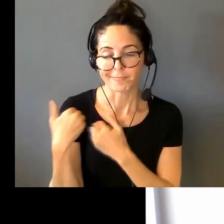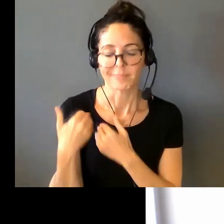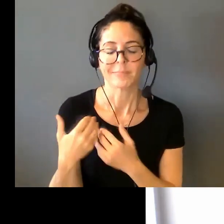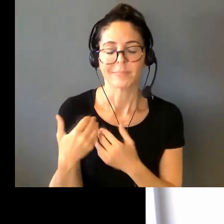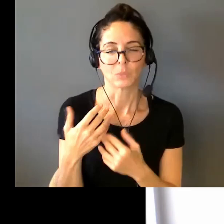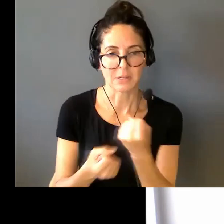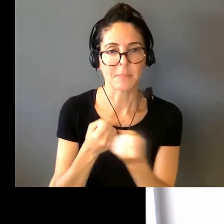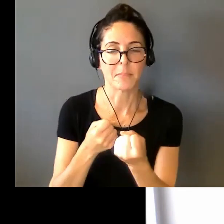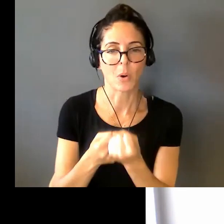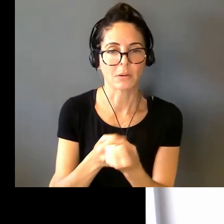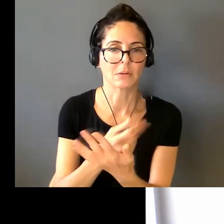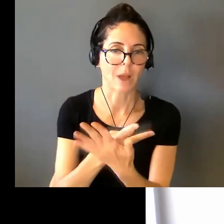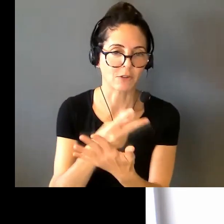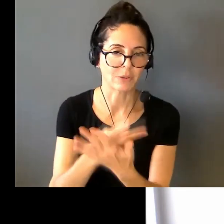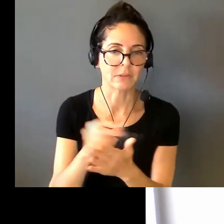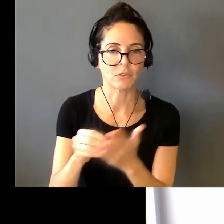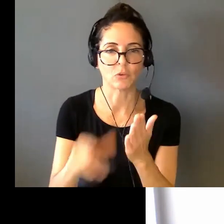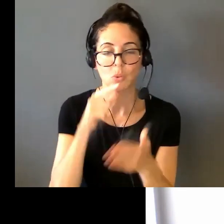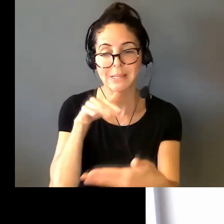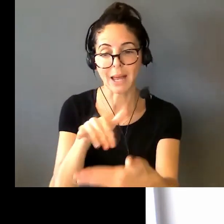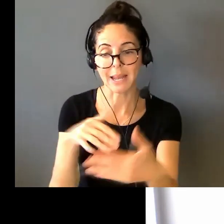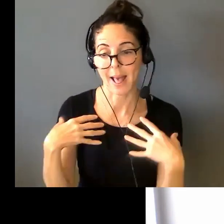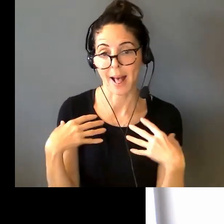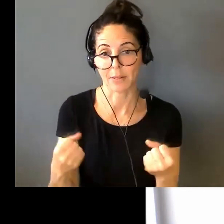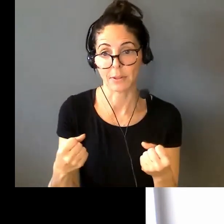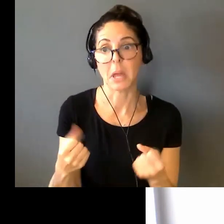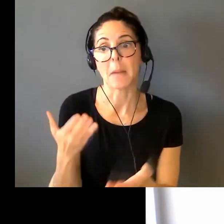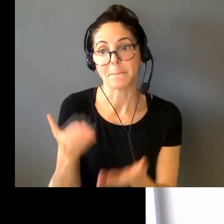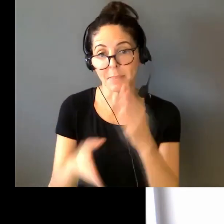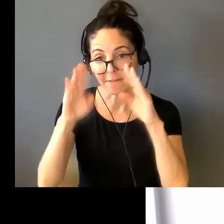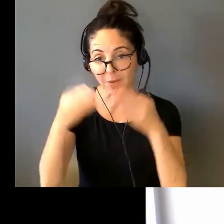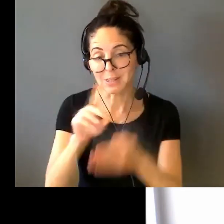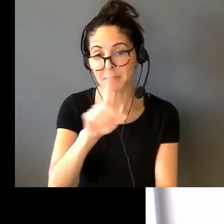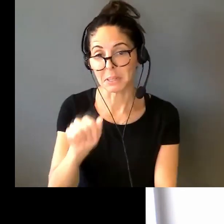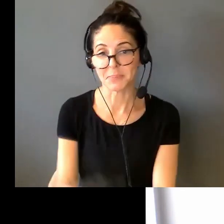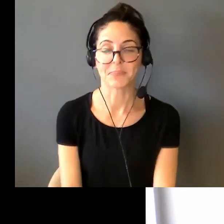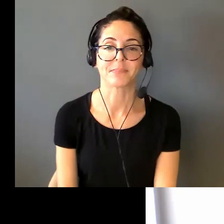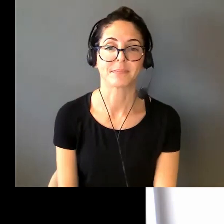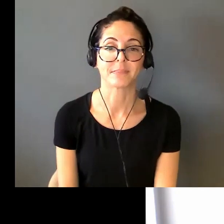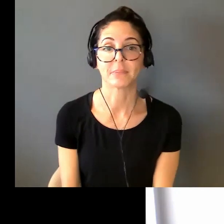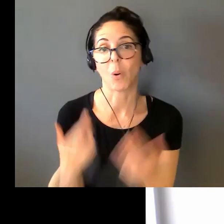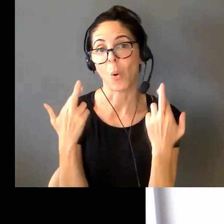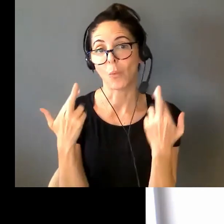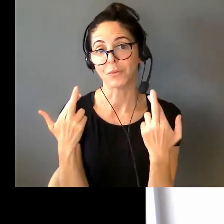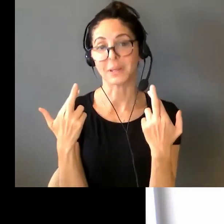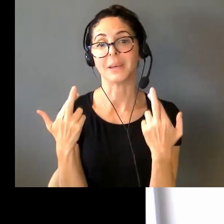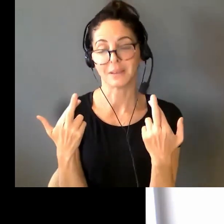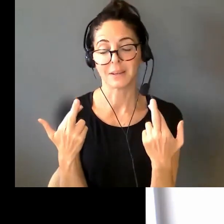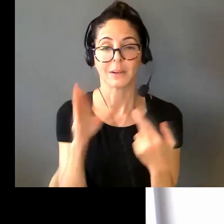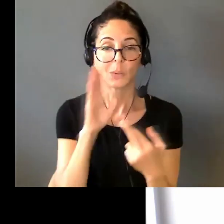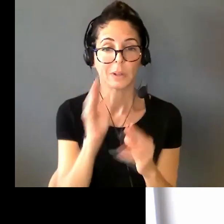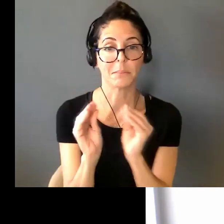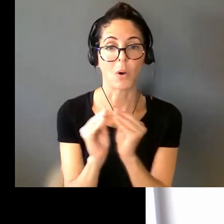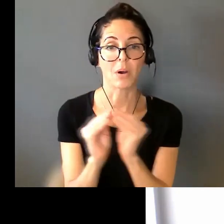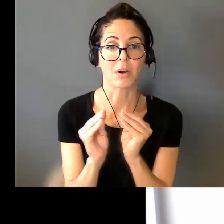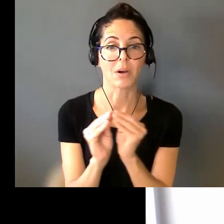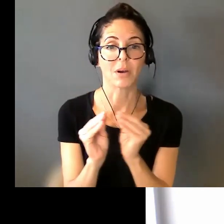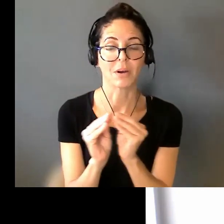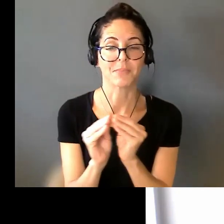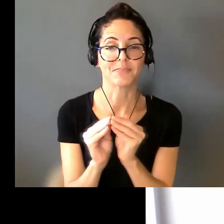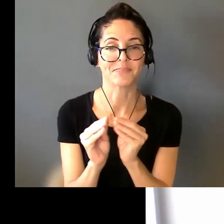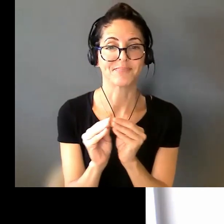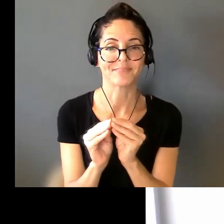studying health and might have a disability focus. So, we might have more explicit disability-based